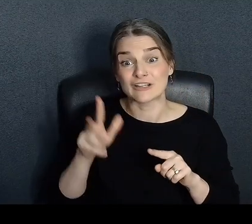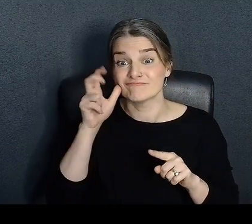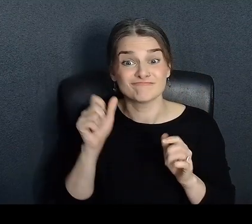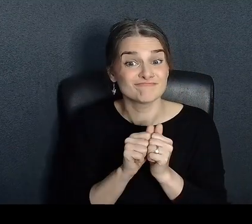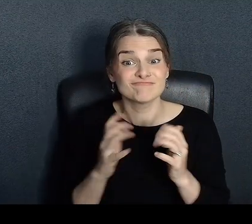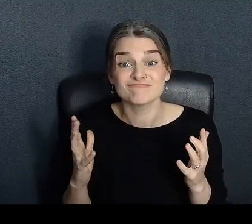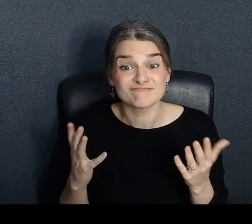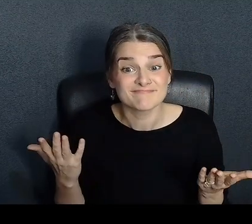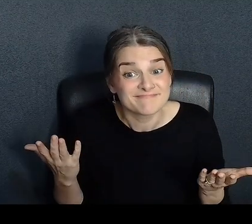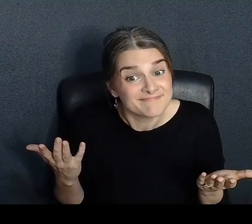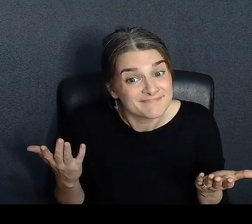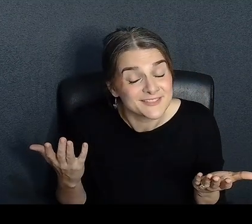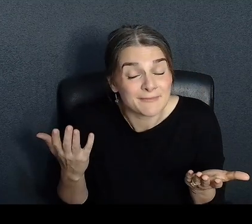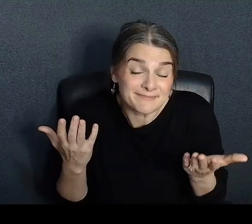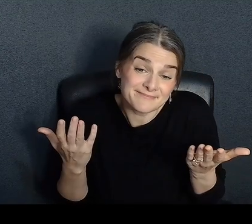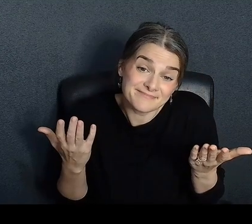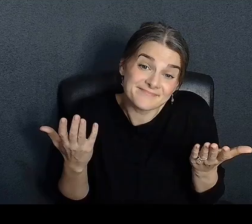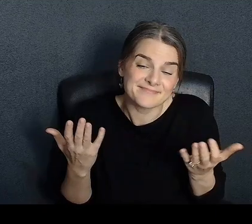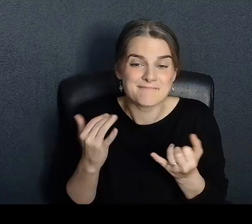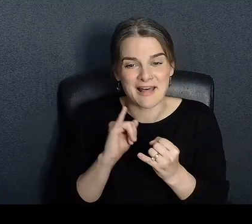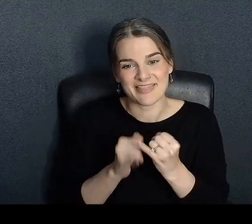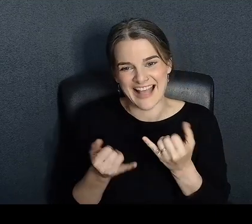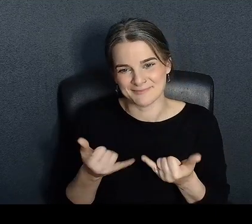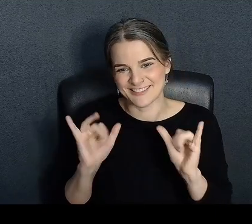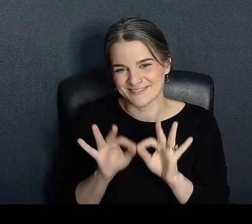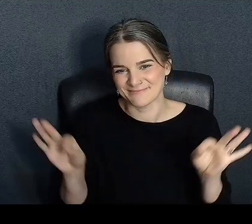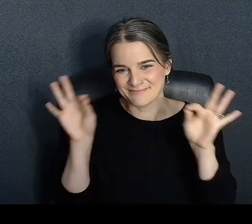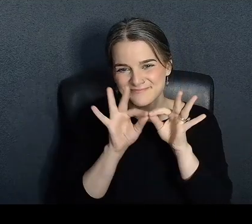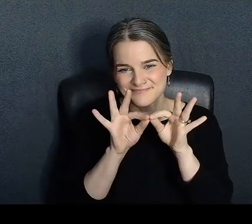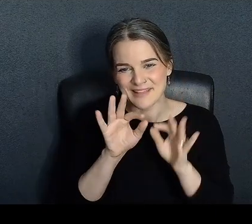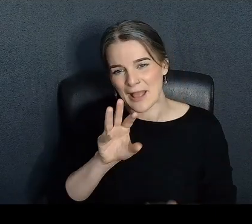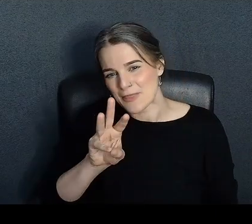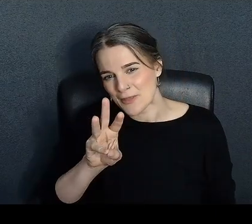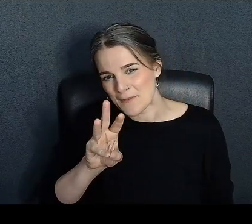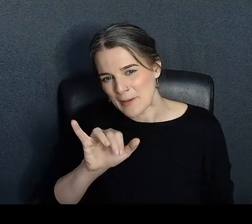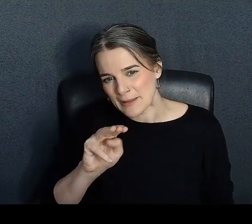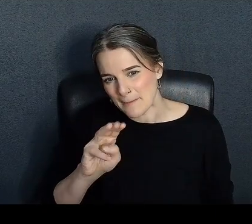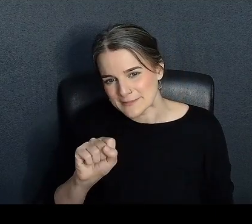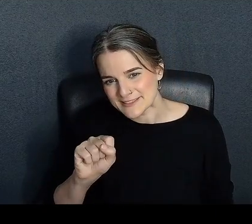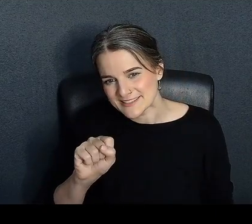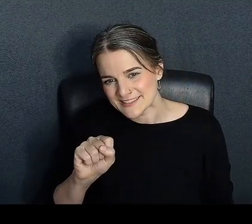And last but not least, we have the Williams Sound Pocket Talker.